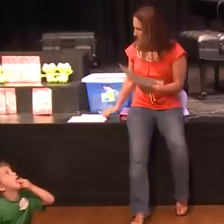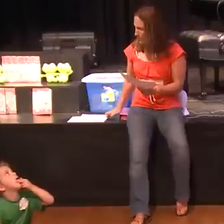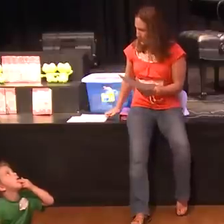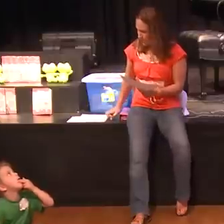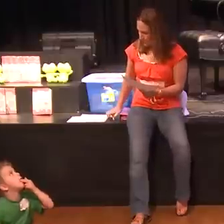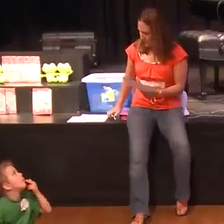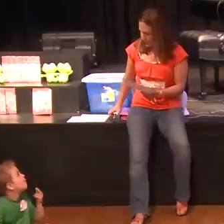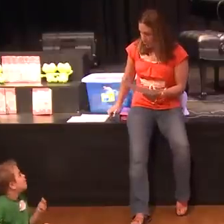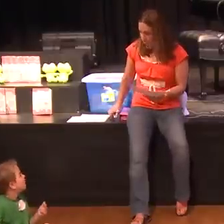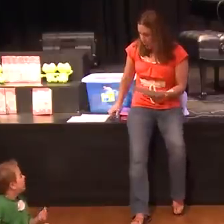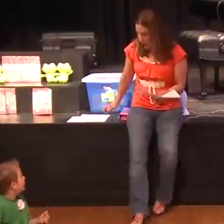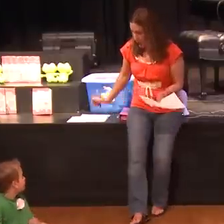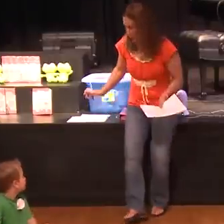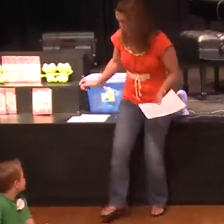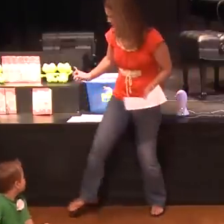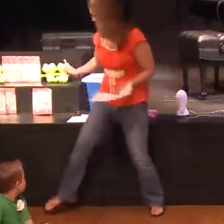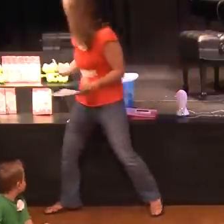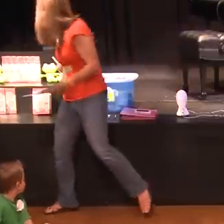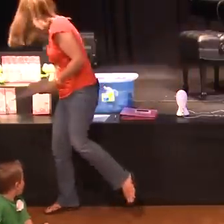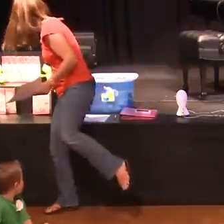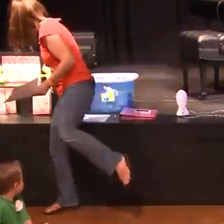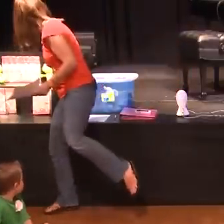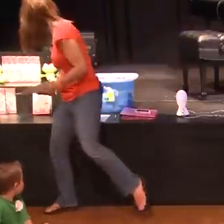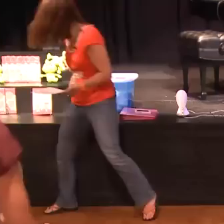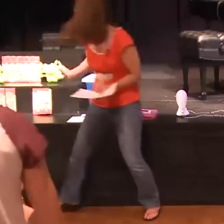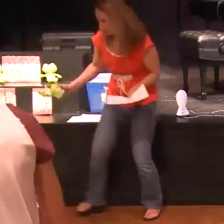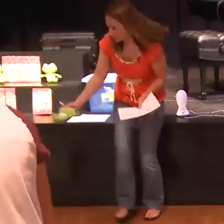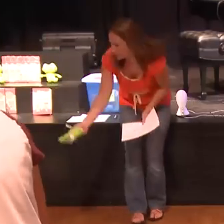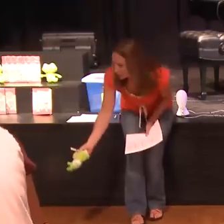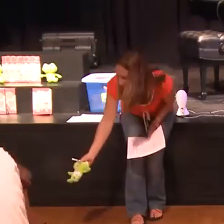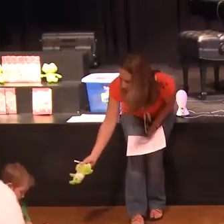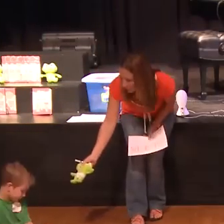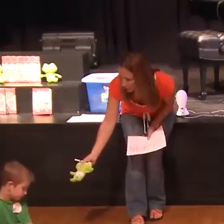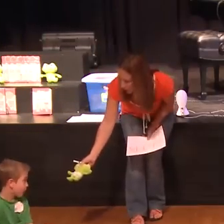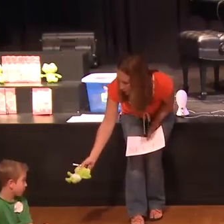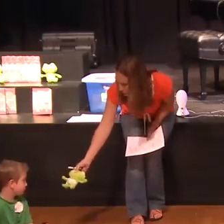Do you want a Hopkins, Lincoln? Yes?